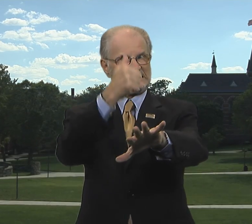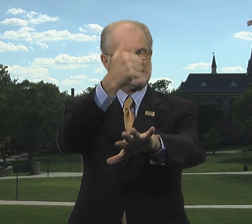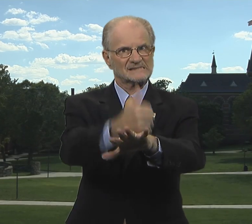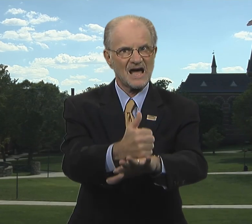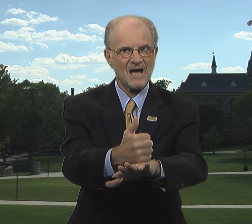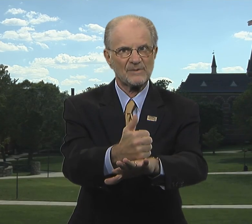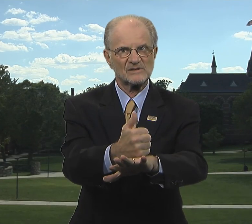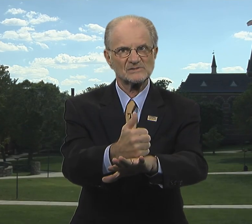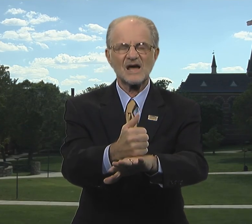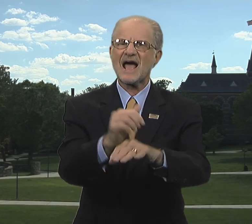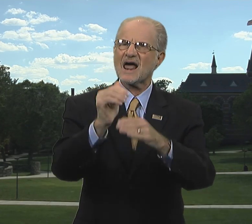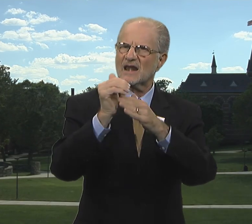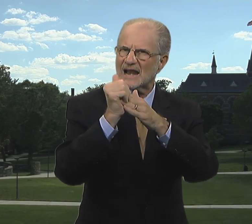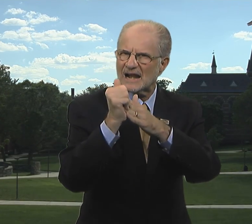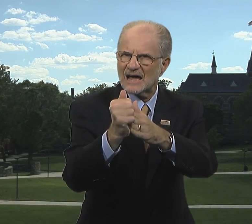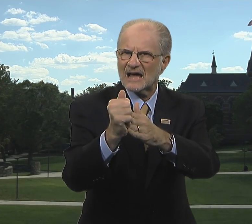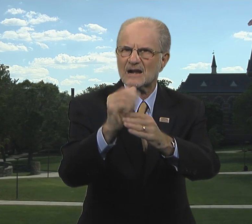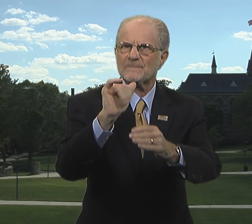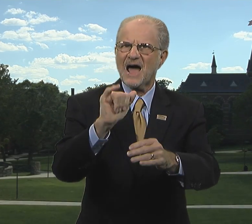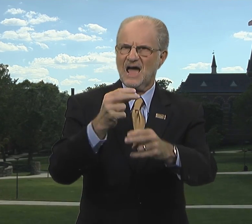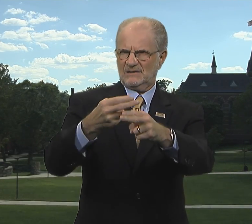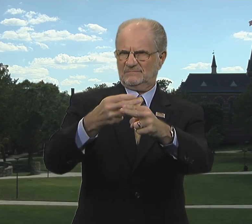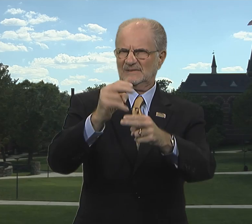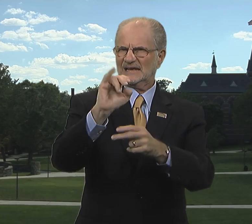will be established and led by